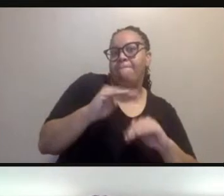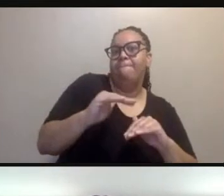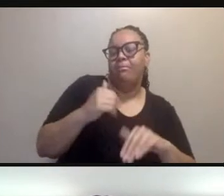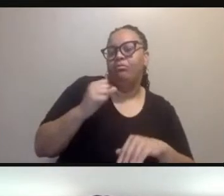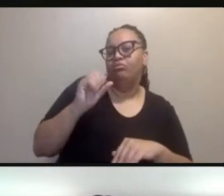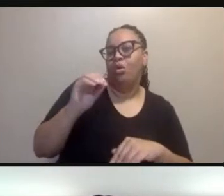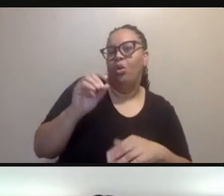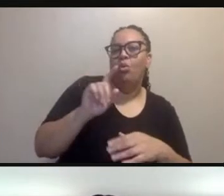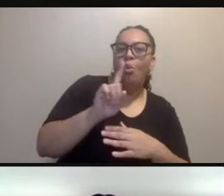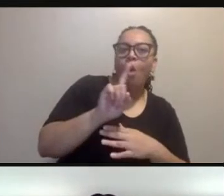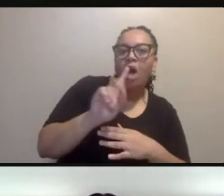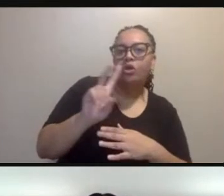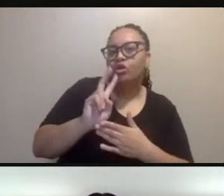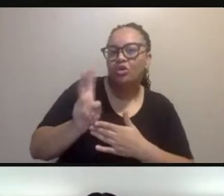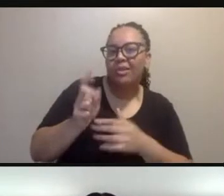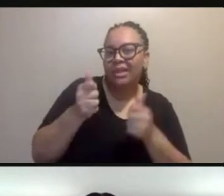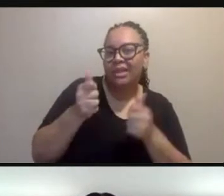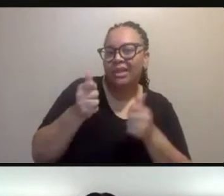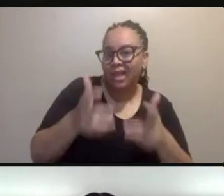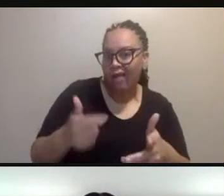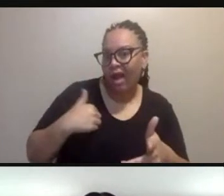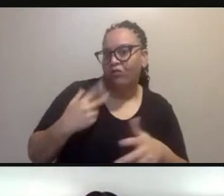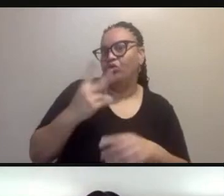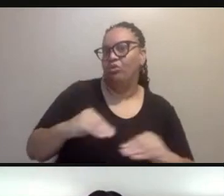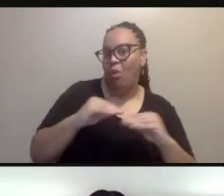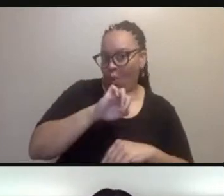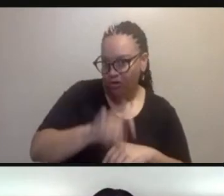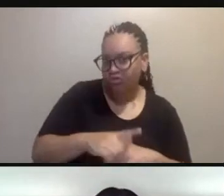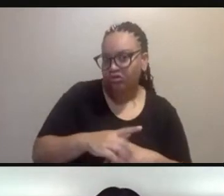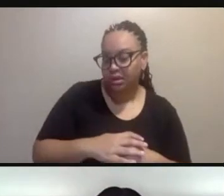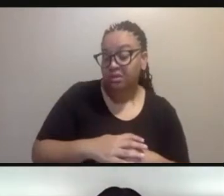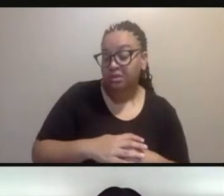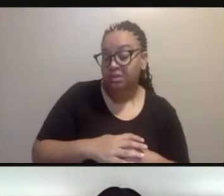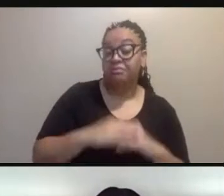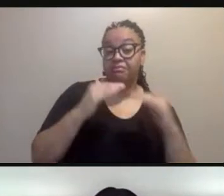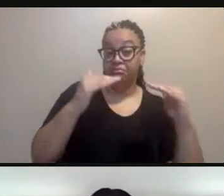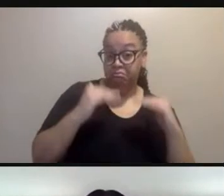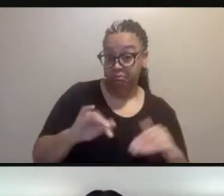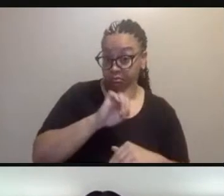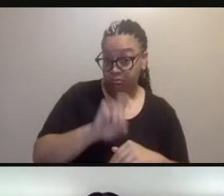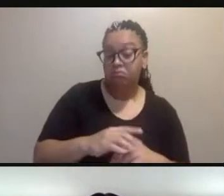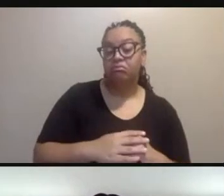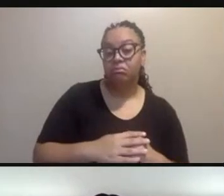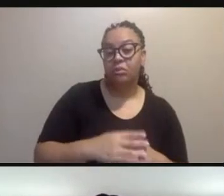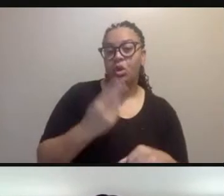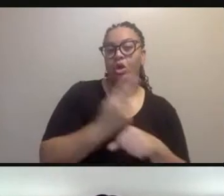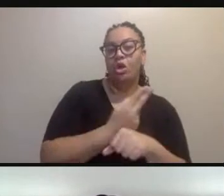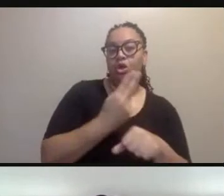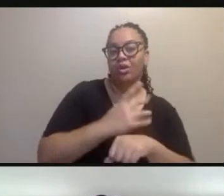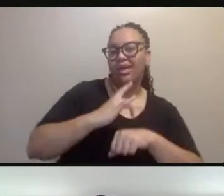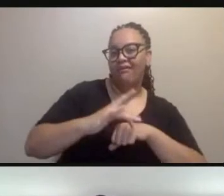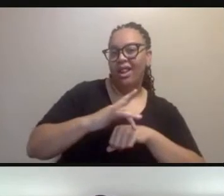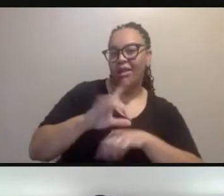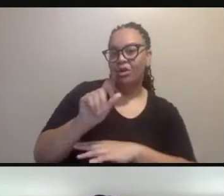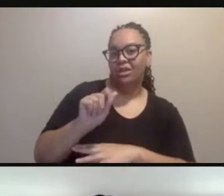TRY AND REACH YOU. WE DO HAVE LIKE A VERY SHORT WINDOW TIME ABOUT ONE ONE OR